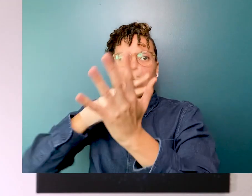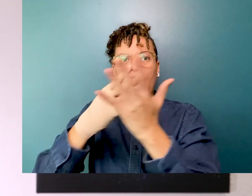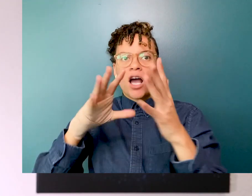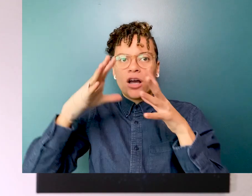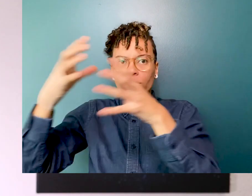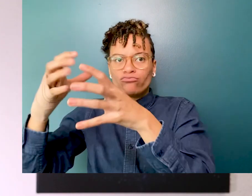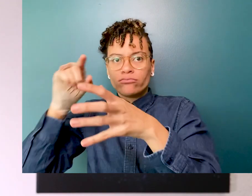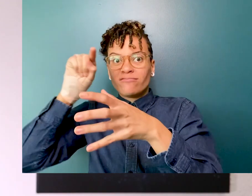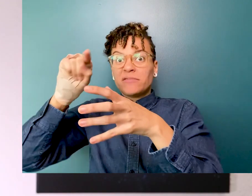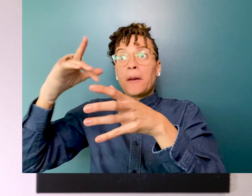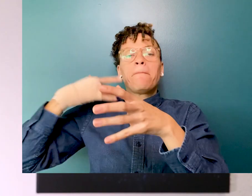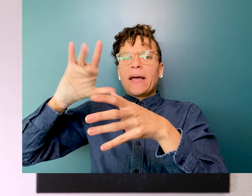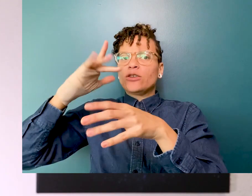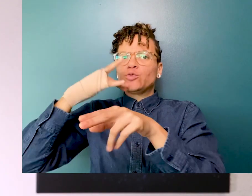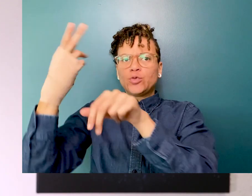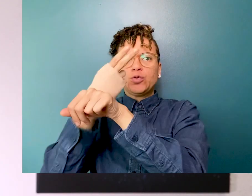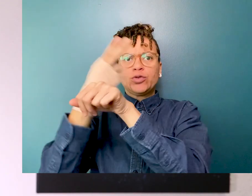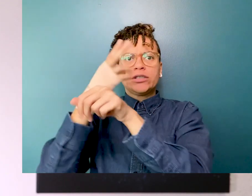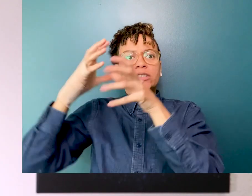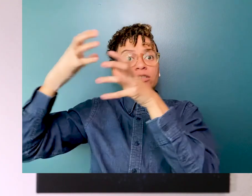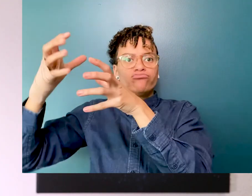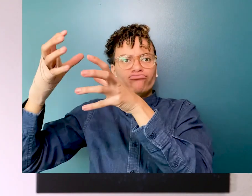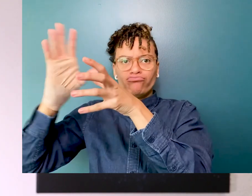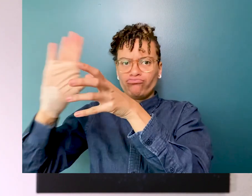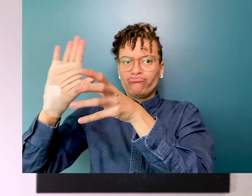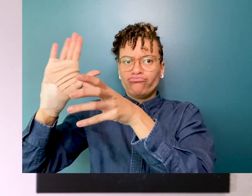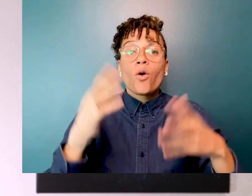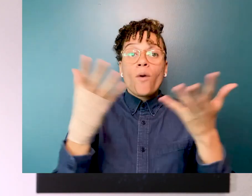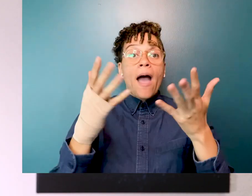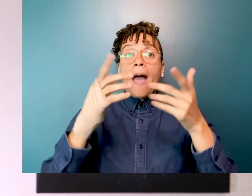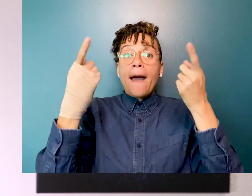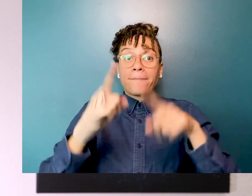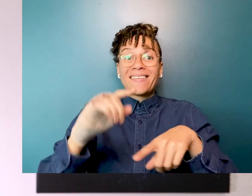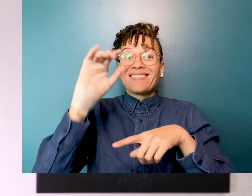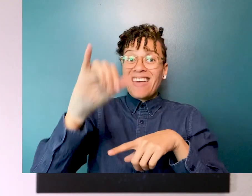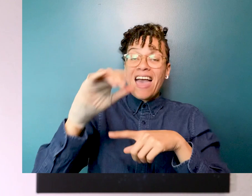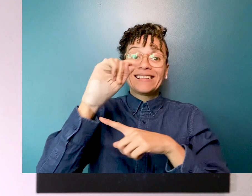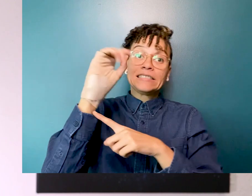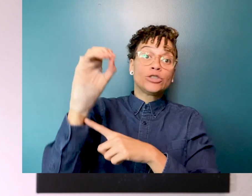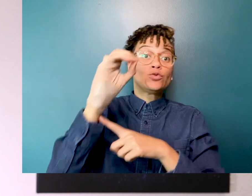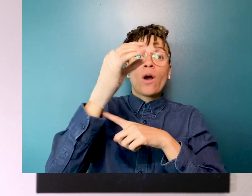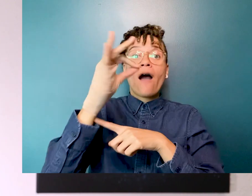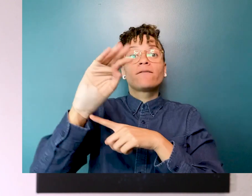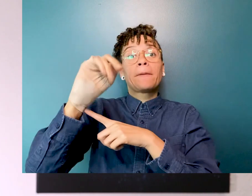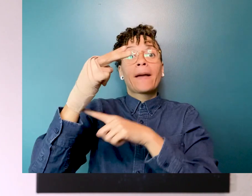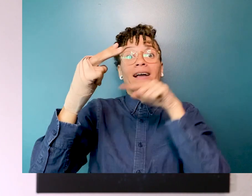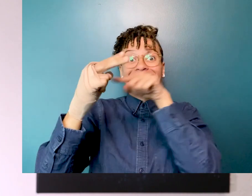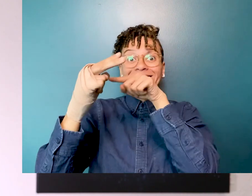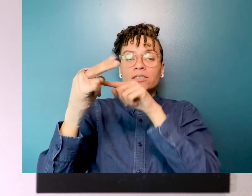Part of Fortune in some Modern astrological charts, at least in terms of how modern astrologers often treat those points.